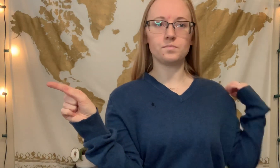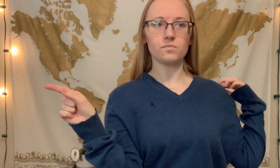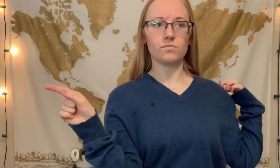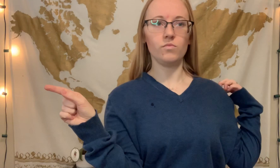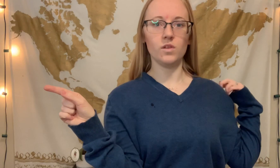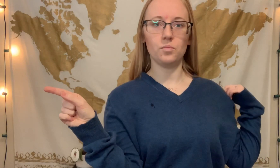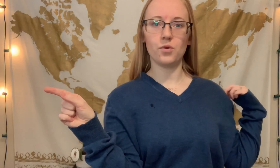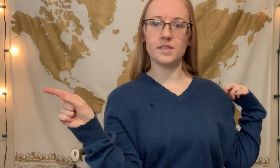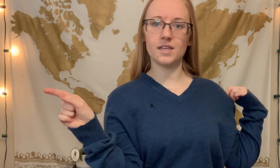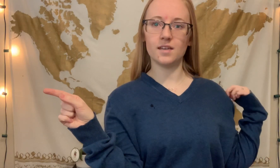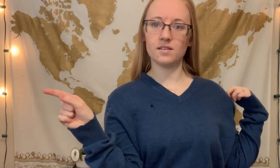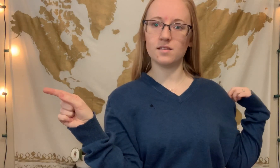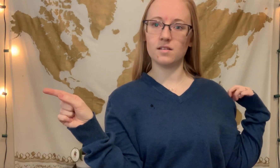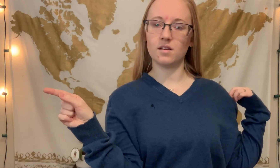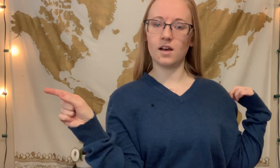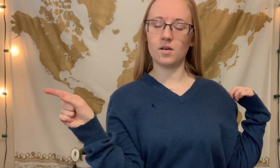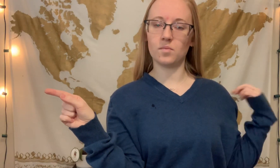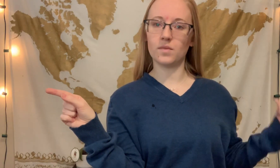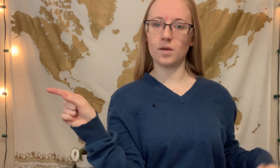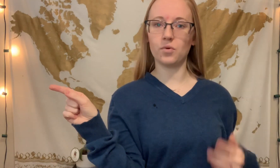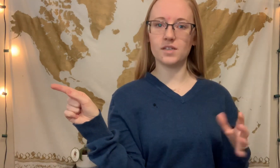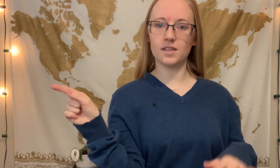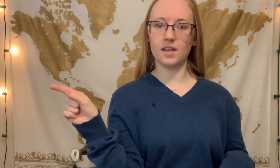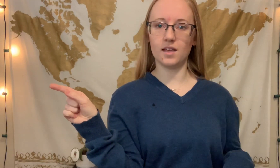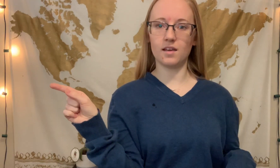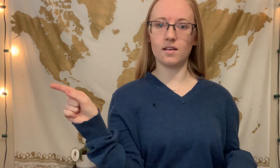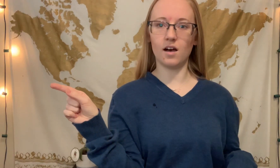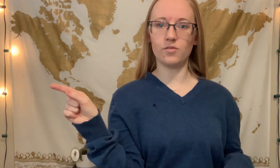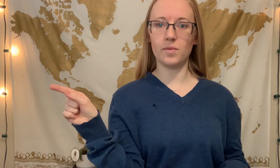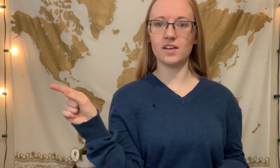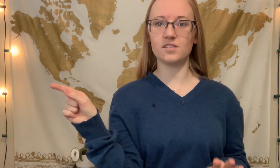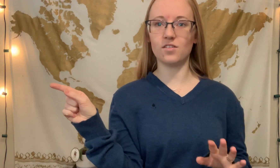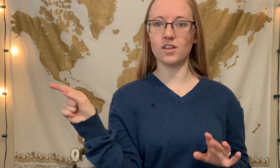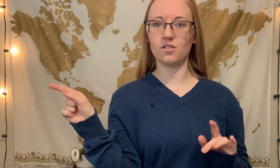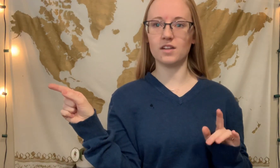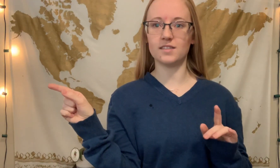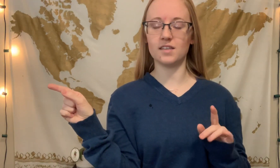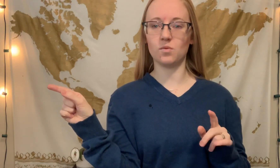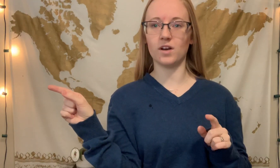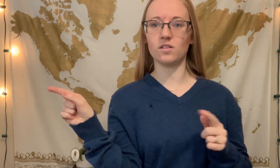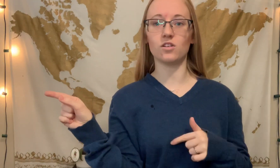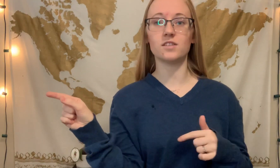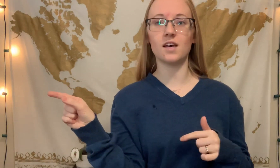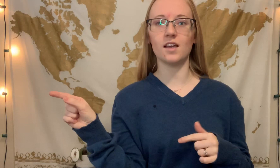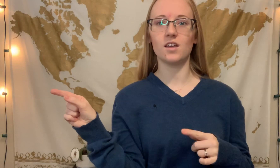printing like printing the alphabet so that you can see what it looks like.